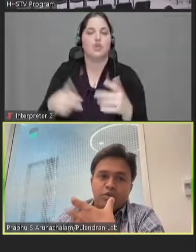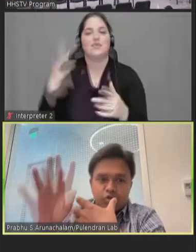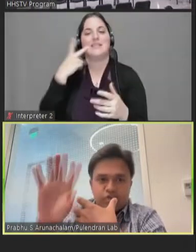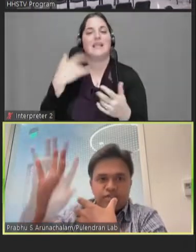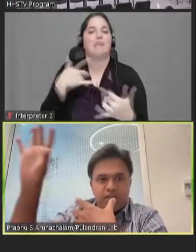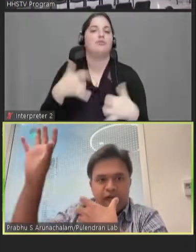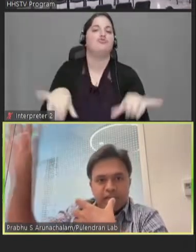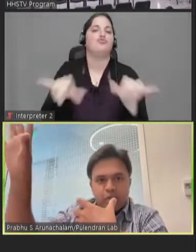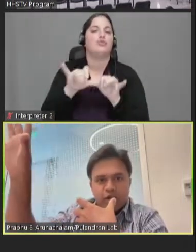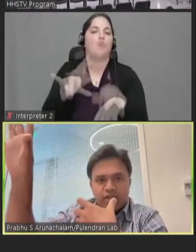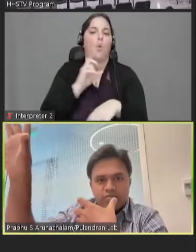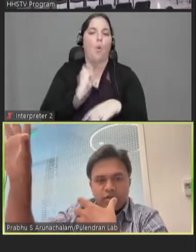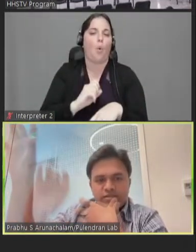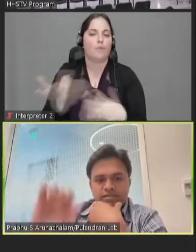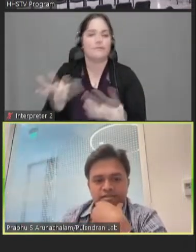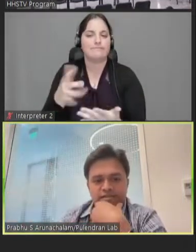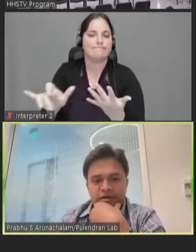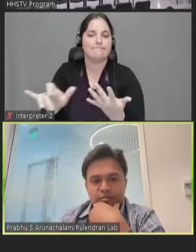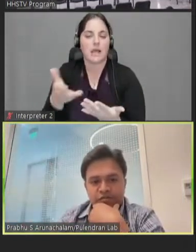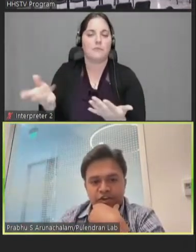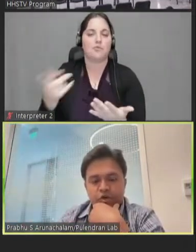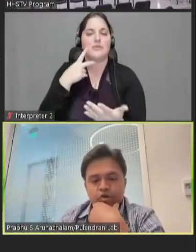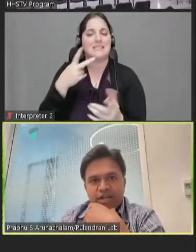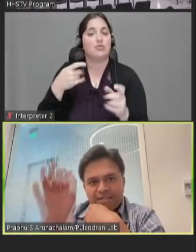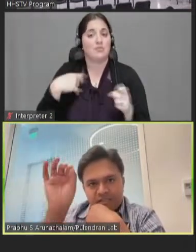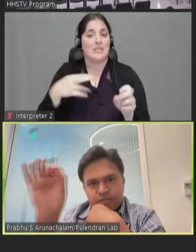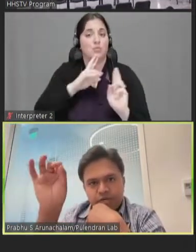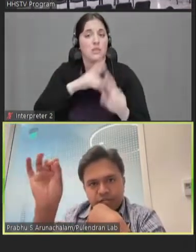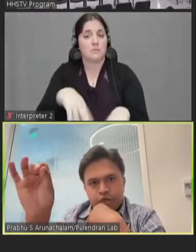you do see antibody responses in serum. But when you look at these particular